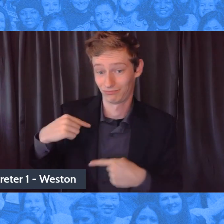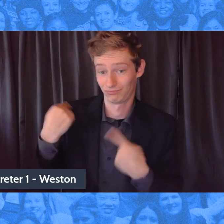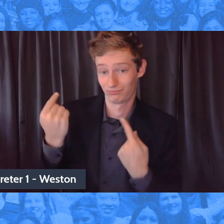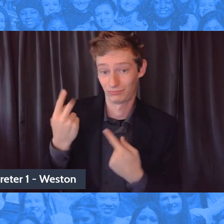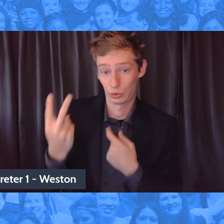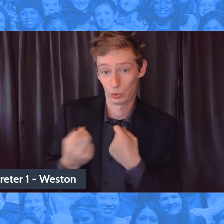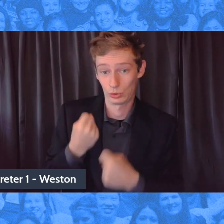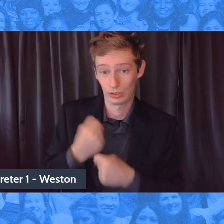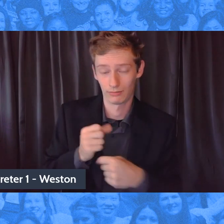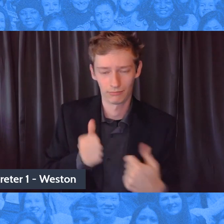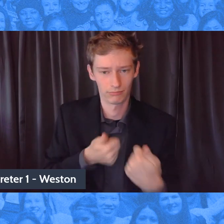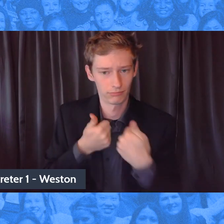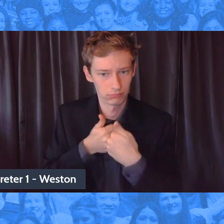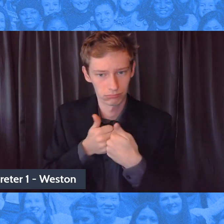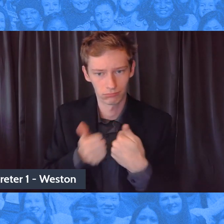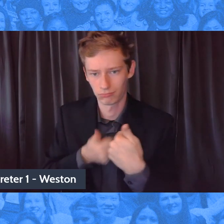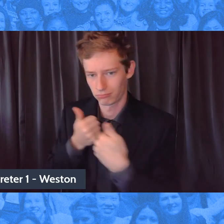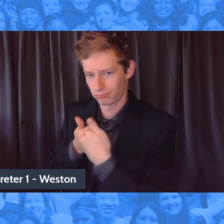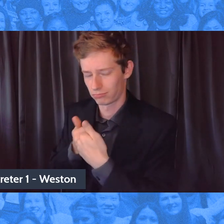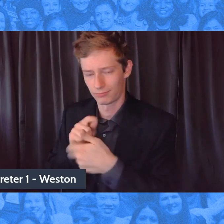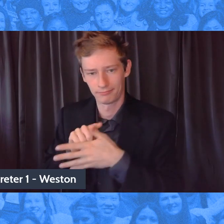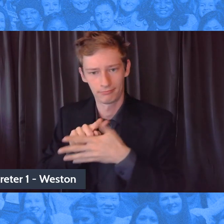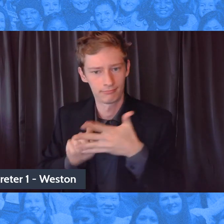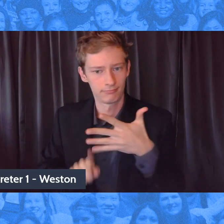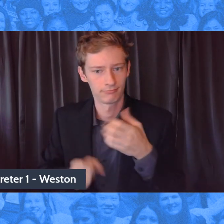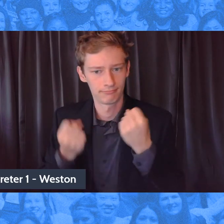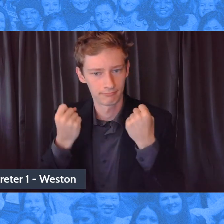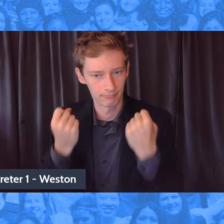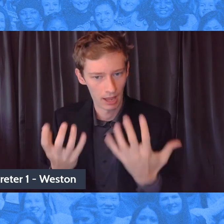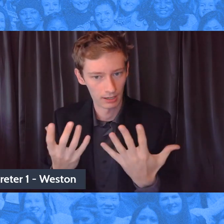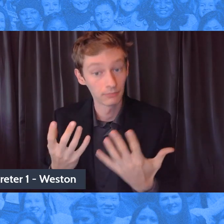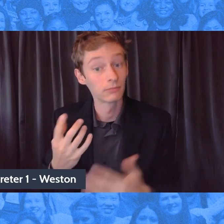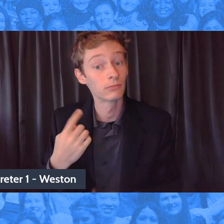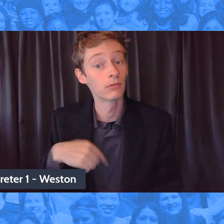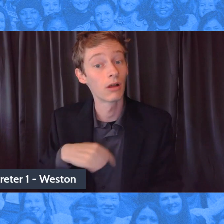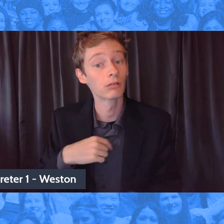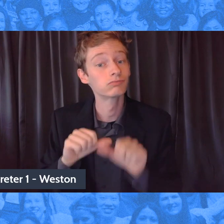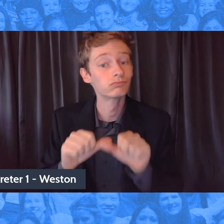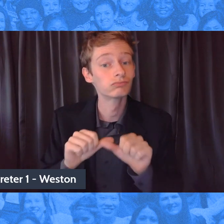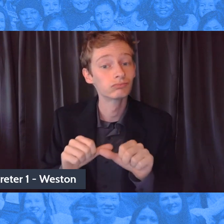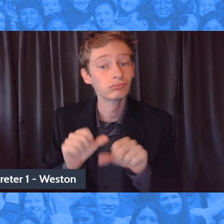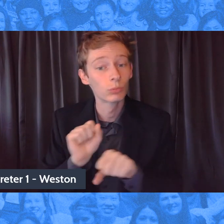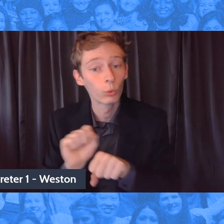And I believe in order for us to continue to do the work, to advocate for our communities,